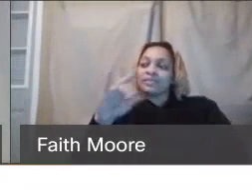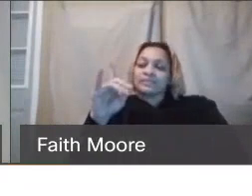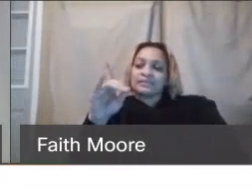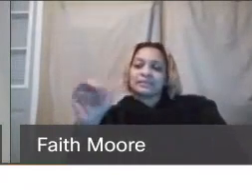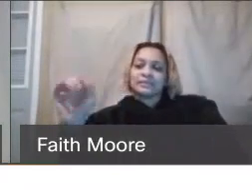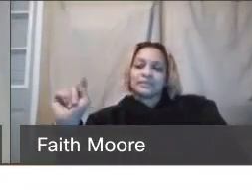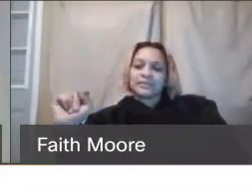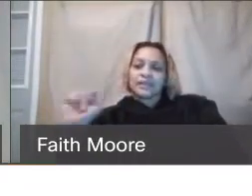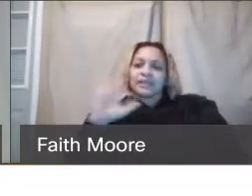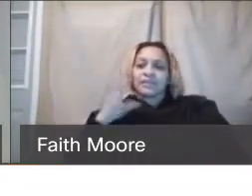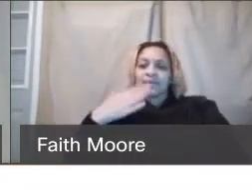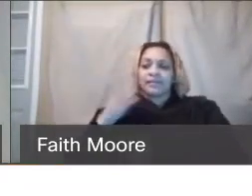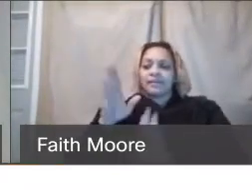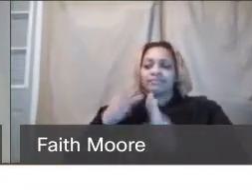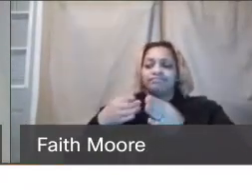So that the, the, the work that.